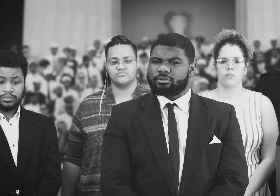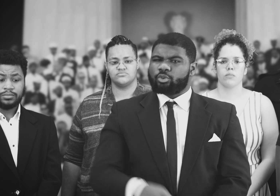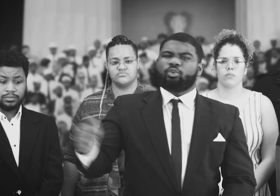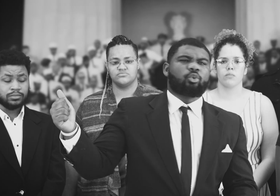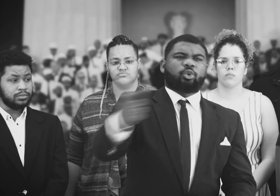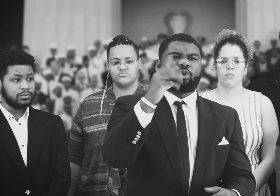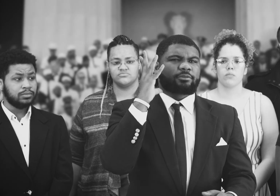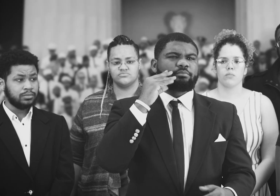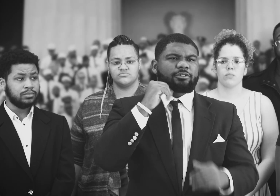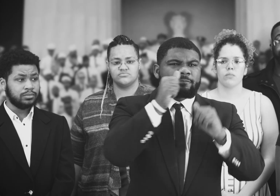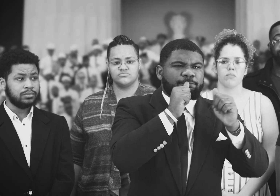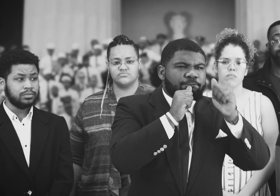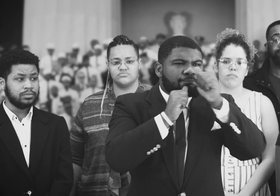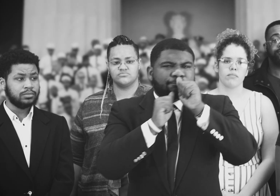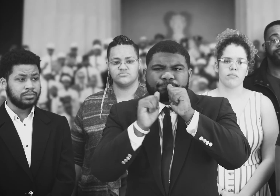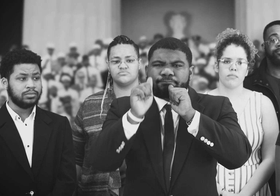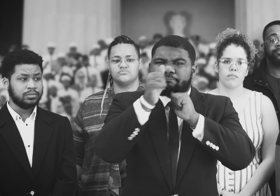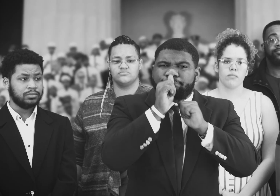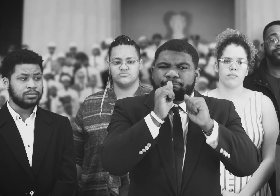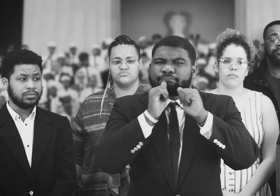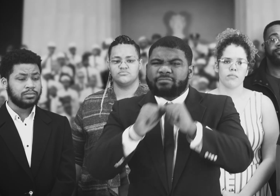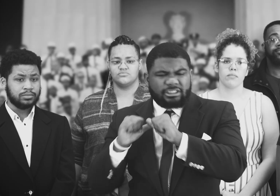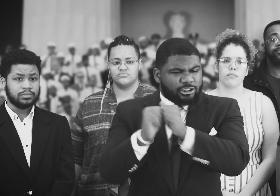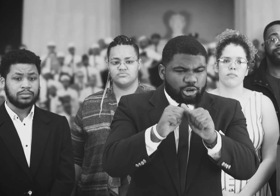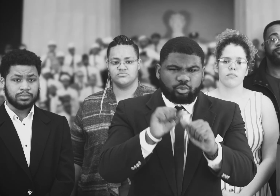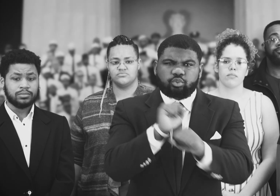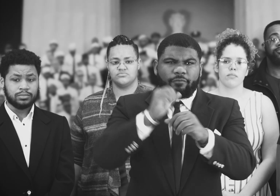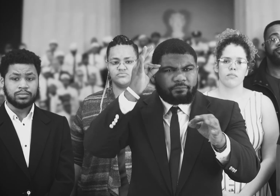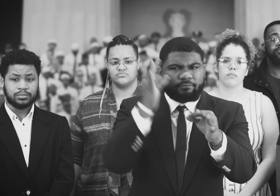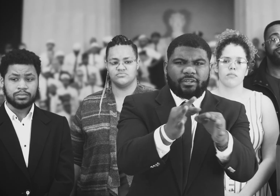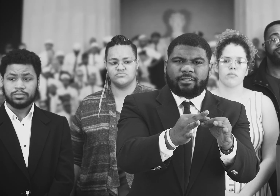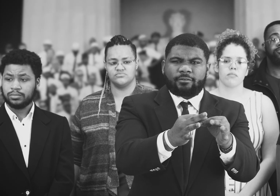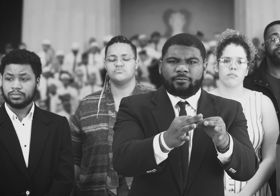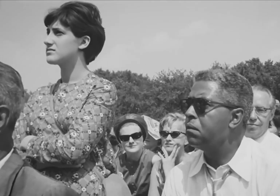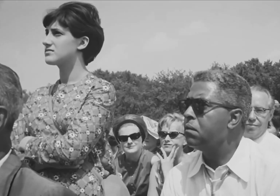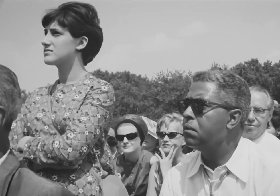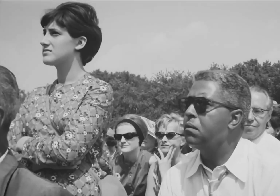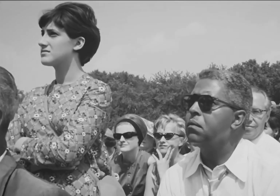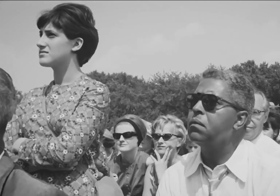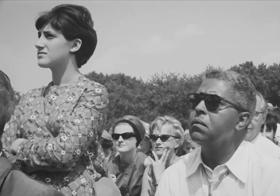You have been the veterans of creative suffering. Continue to work with the faith that unearned suffering is redemptive.